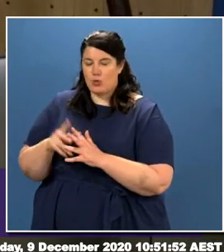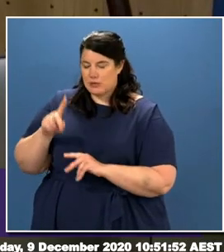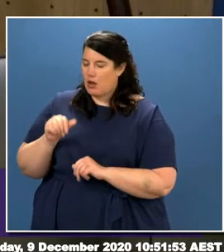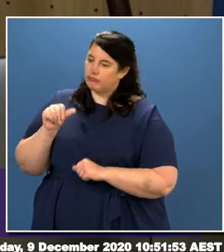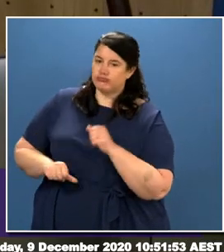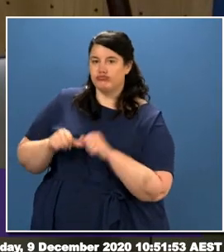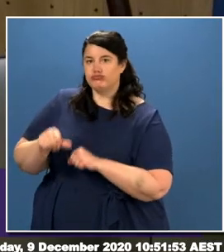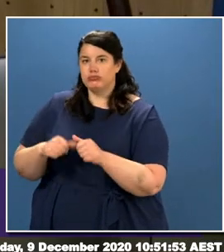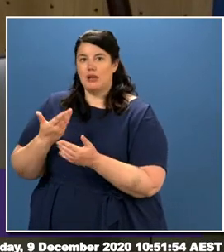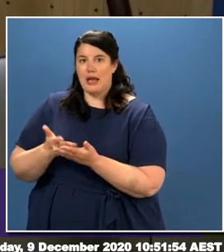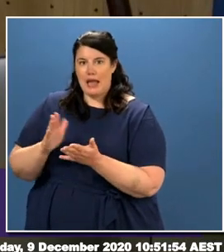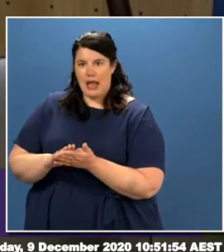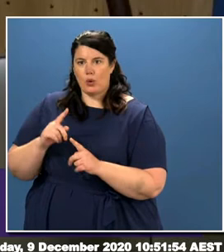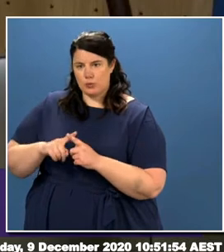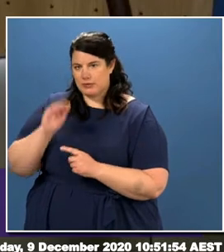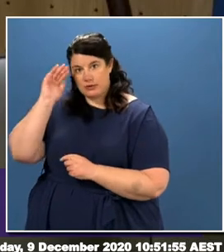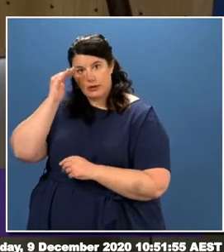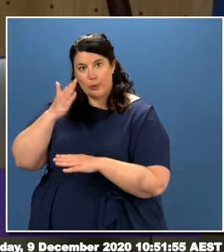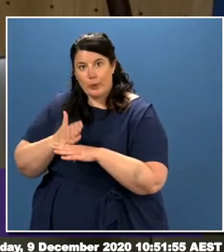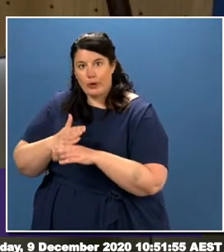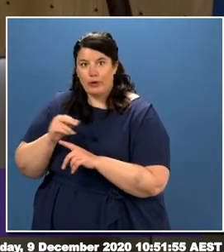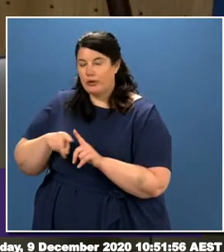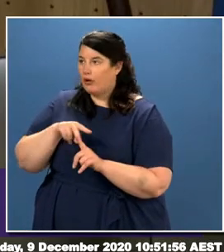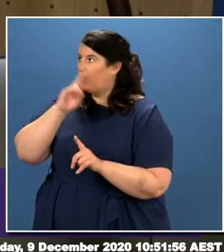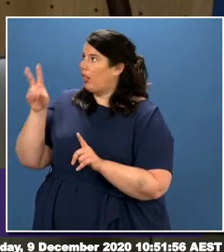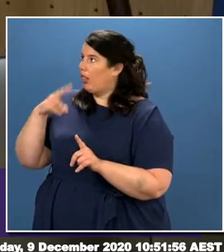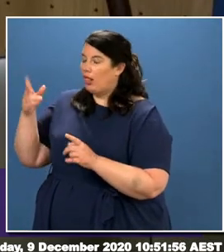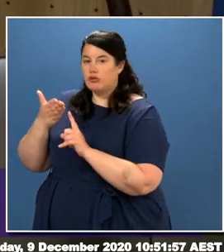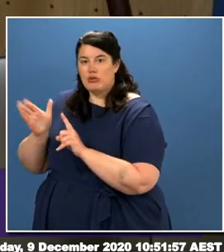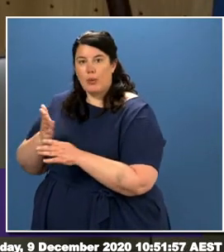you can keep up your productivity notwithstanding that you're working from home.